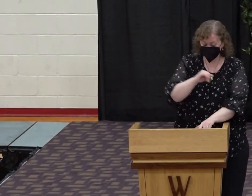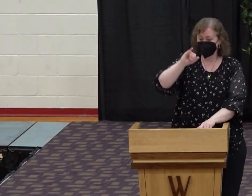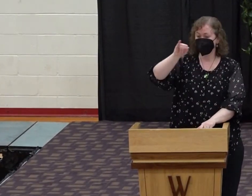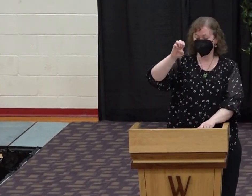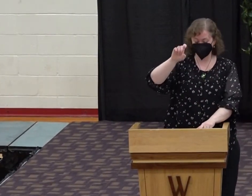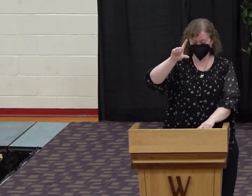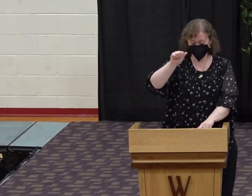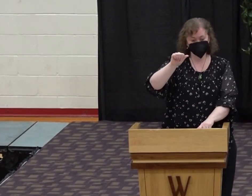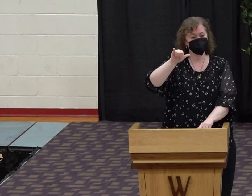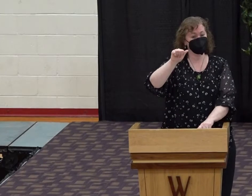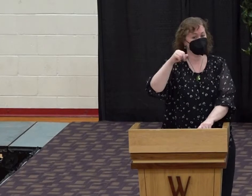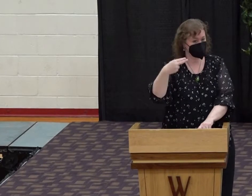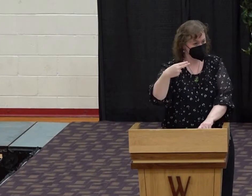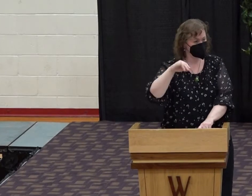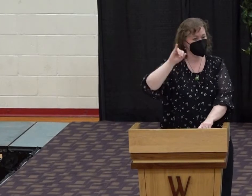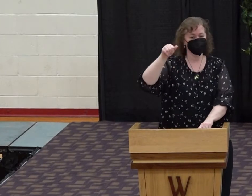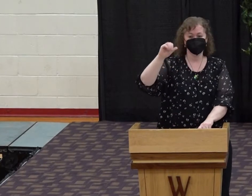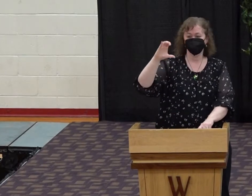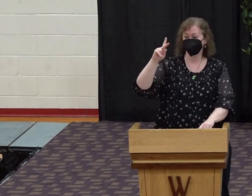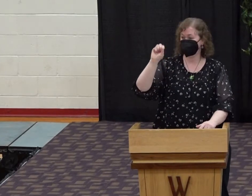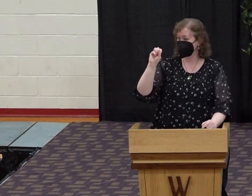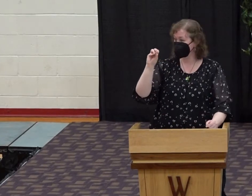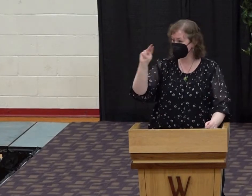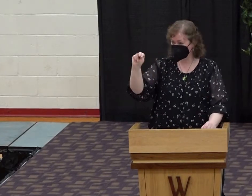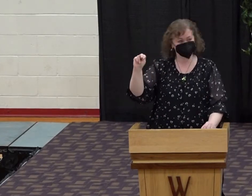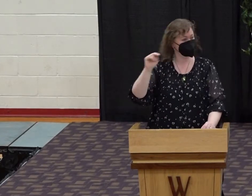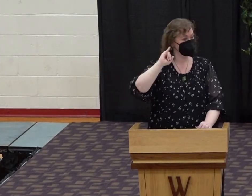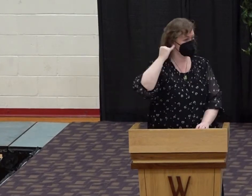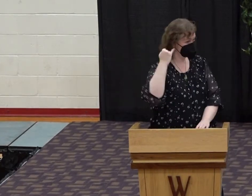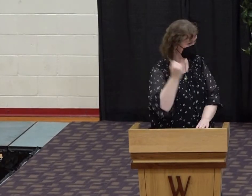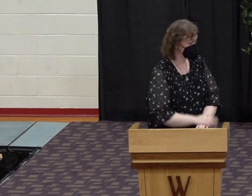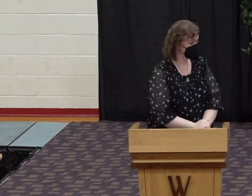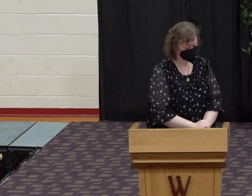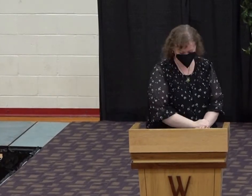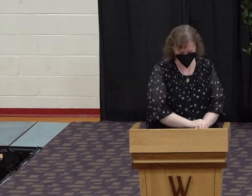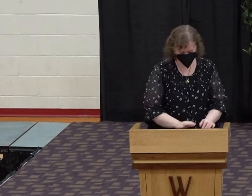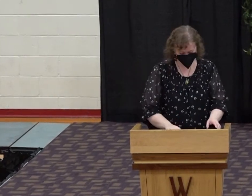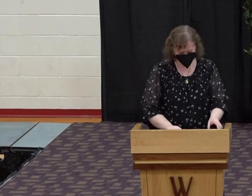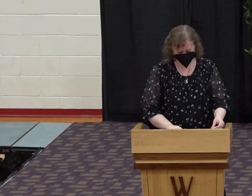Next, I'd like to call Jelayah Jackson. Jelayah.